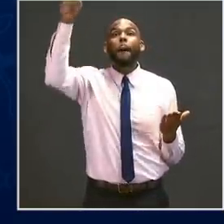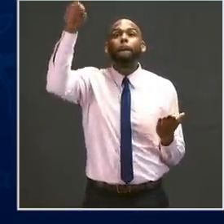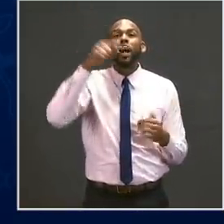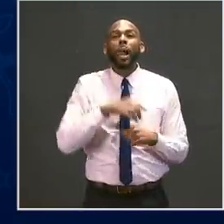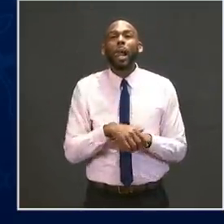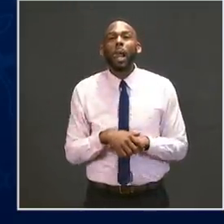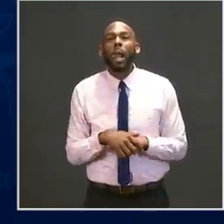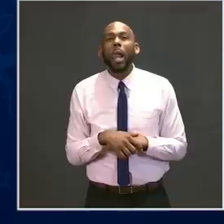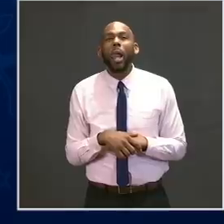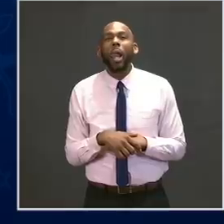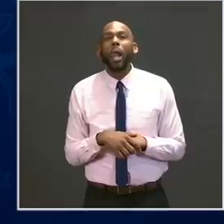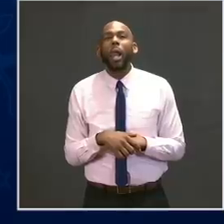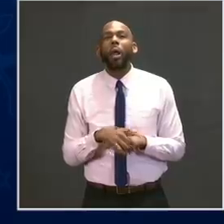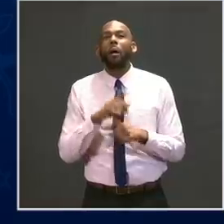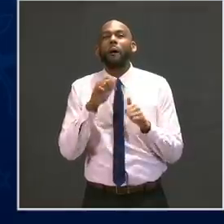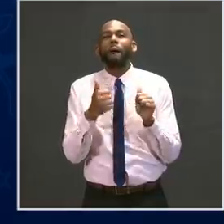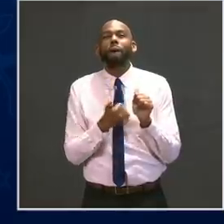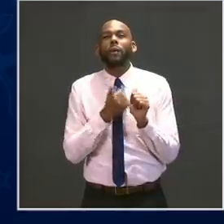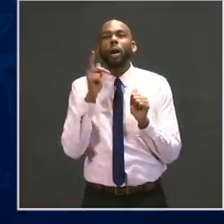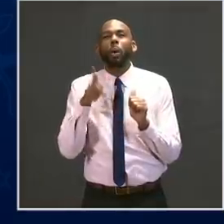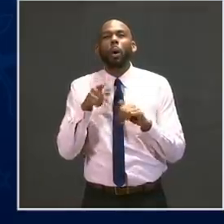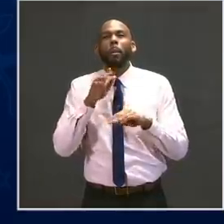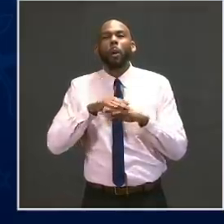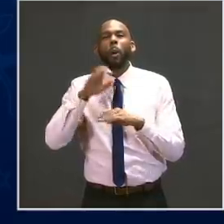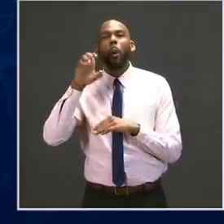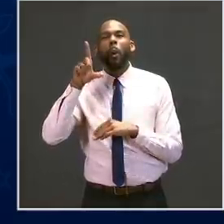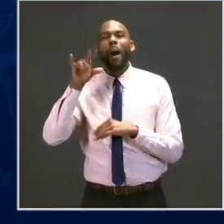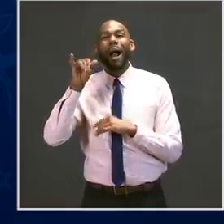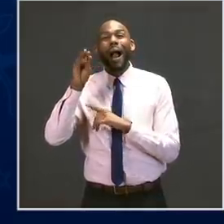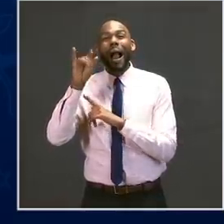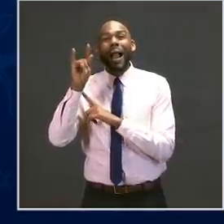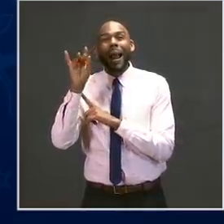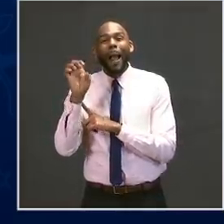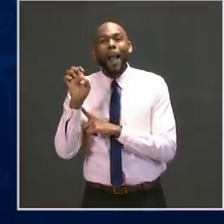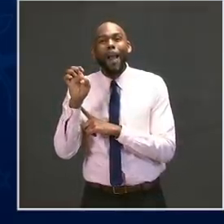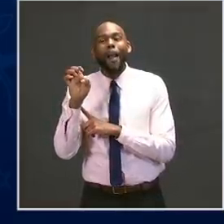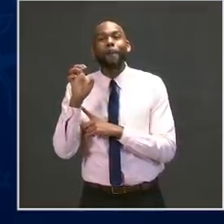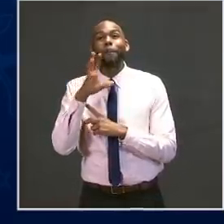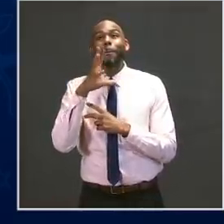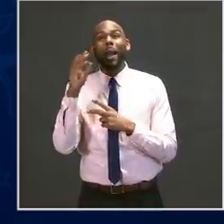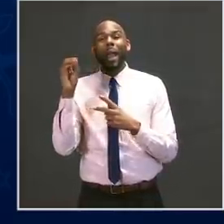One follow-up on China and then also a question on behalf of a radio colleague of mine. Ms. Psaki: Sure.